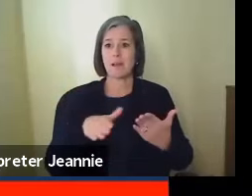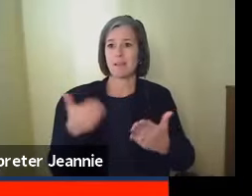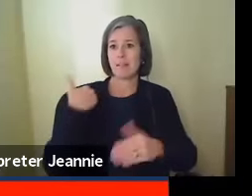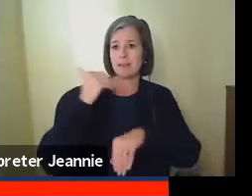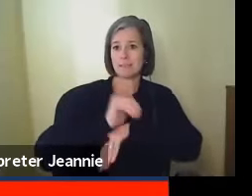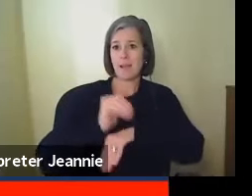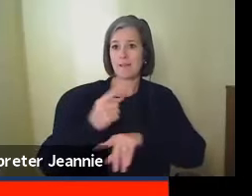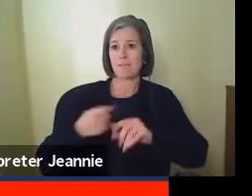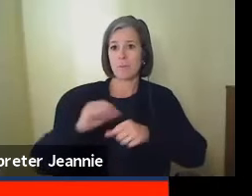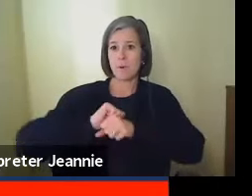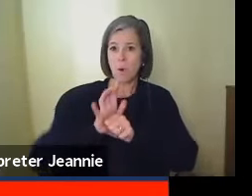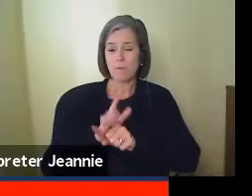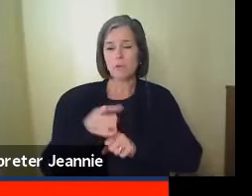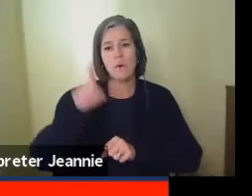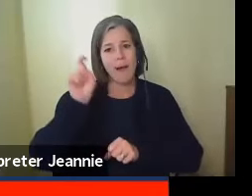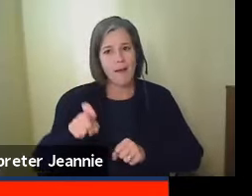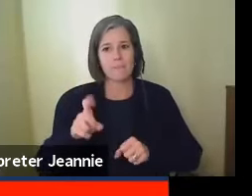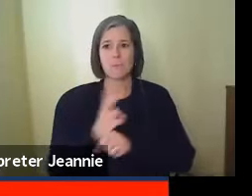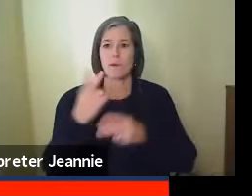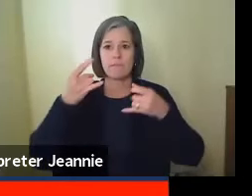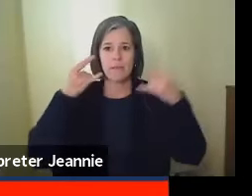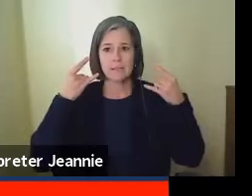You have to wear face masks. You have to cover your